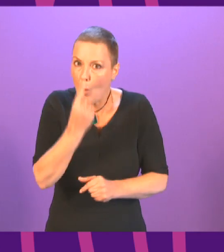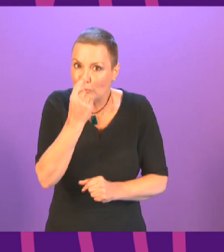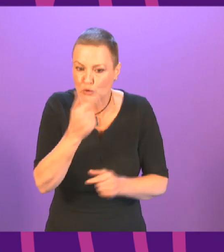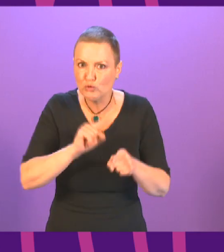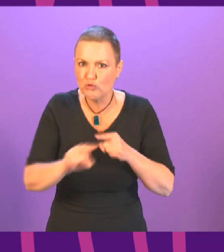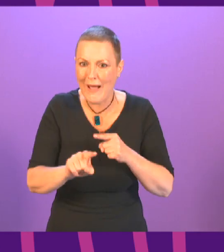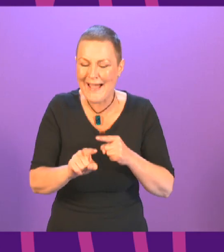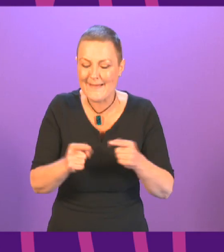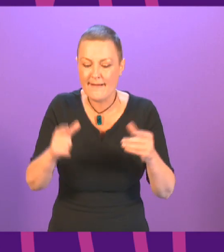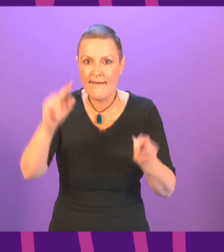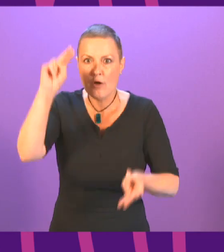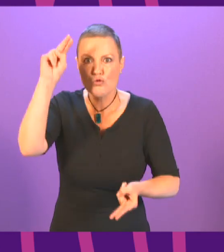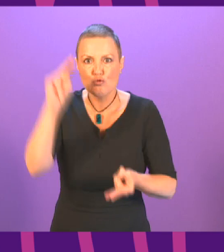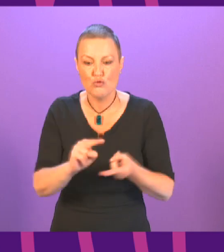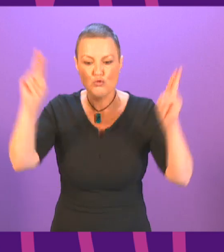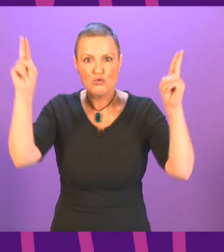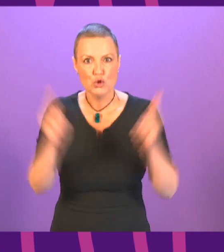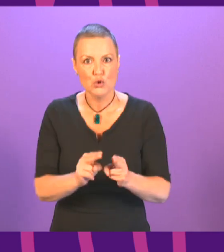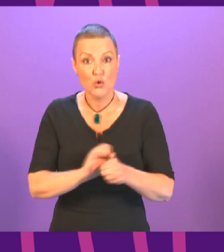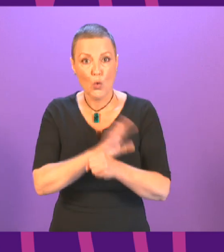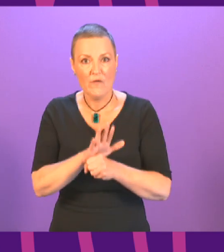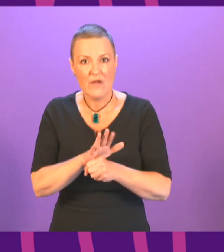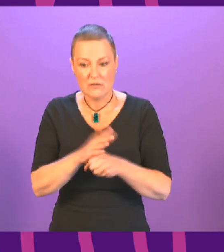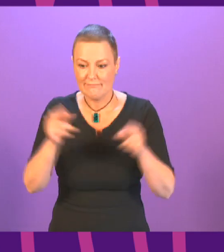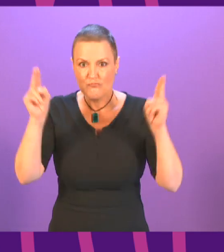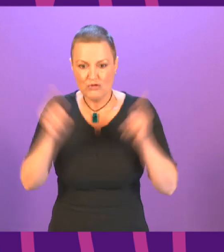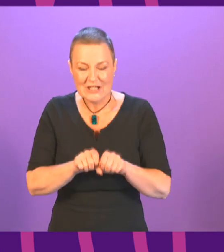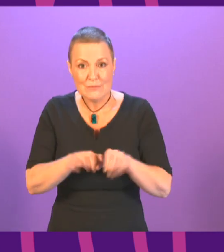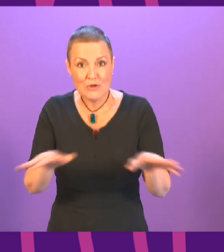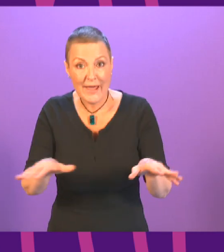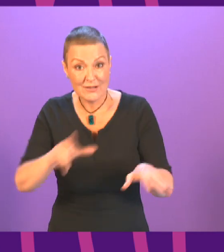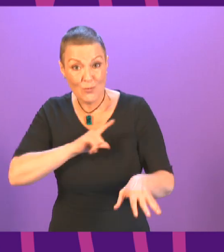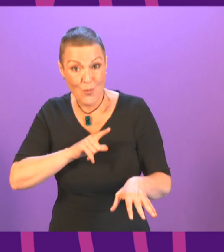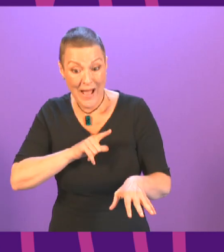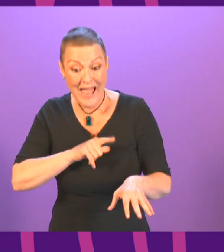to limit the spread of Covid, and in doing that we will limit and decrease the pressure